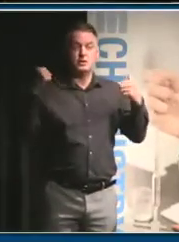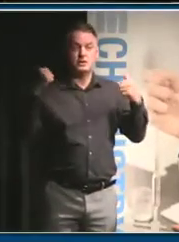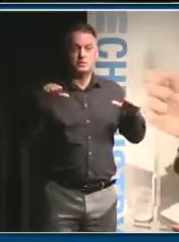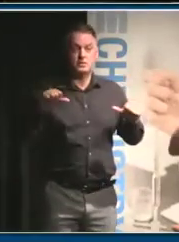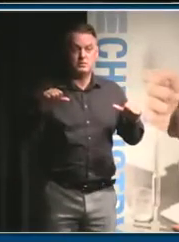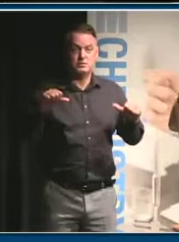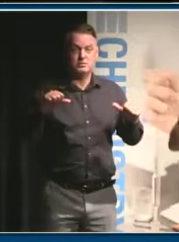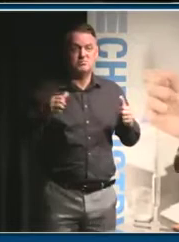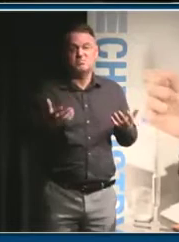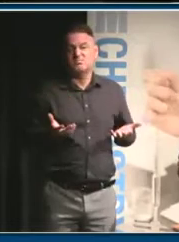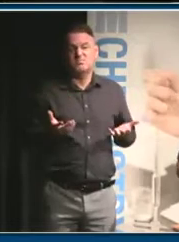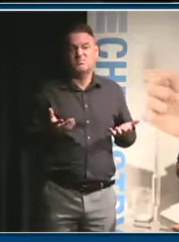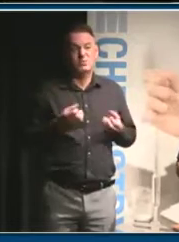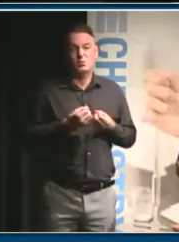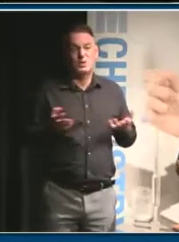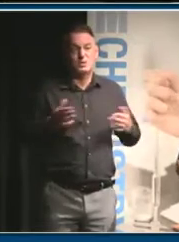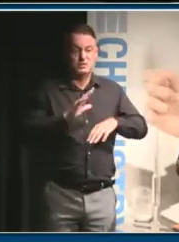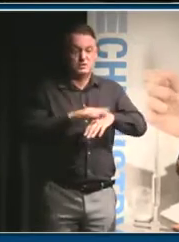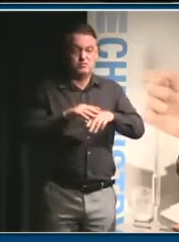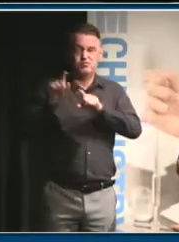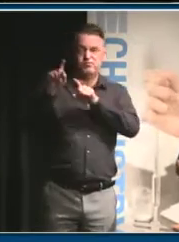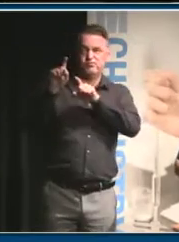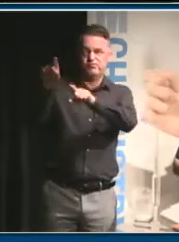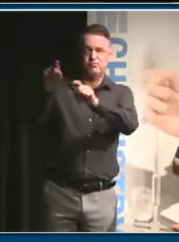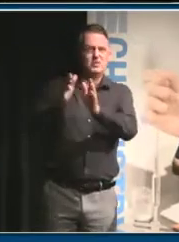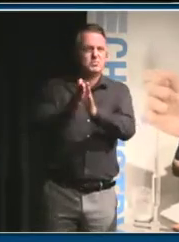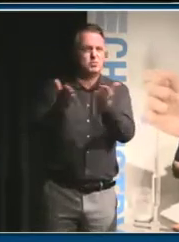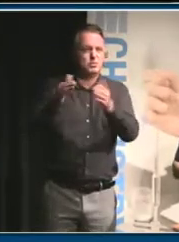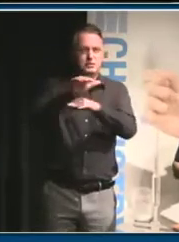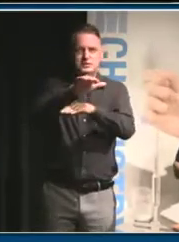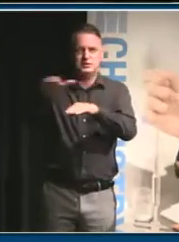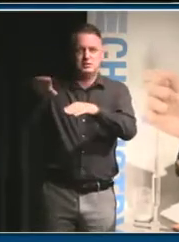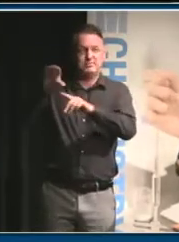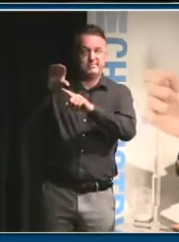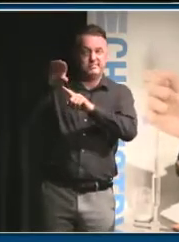then it's just a whimsical idea on a bookshelf and so it has to have superior performance.